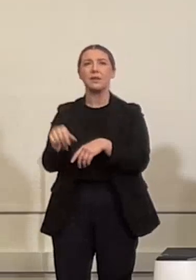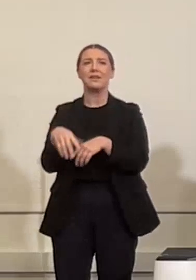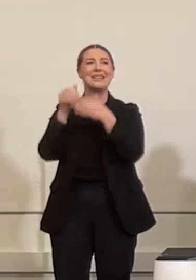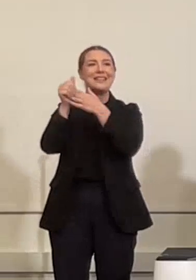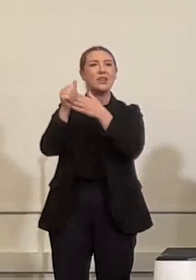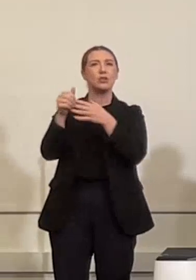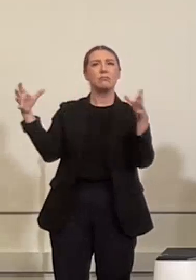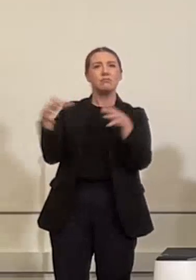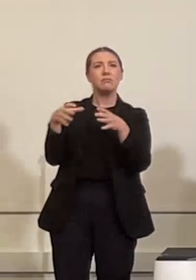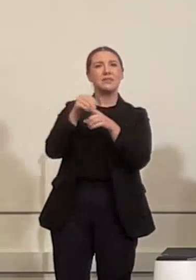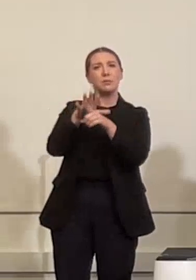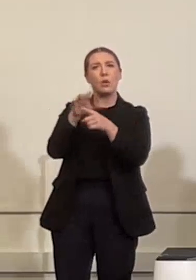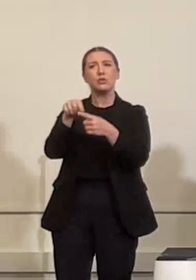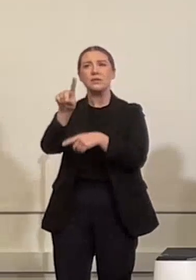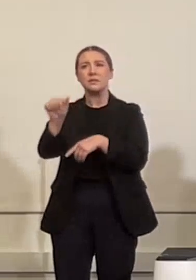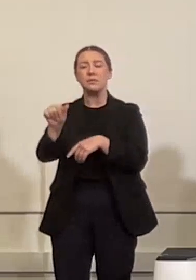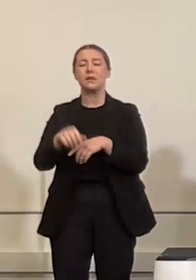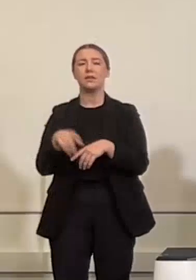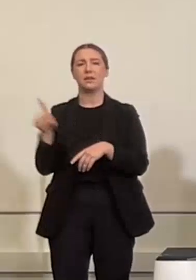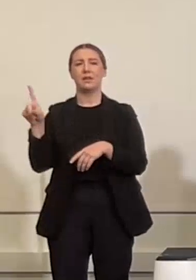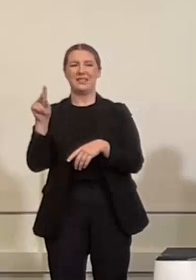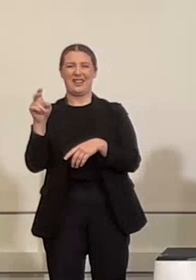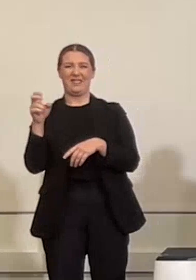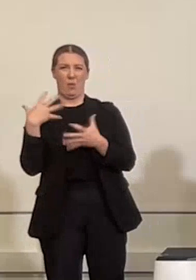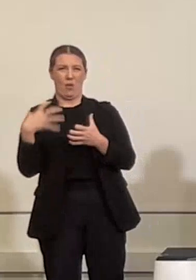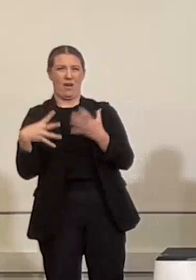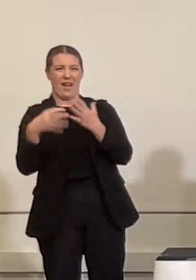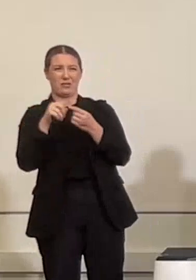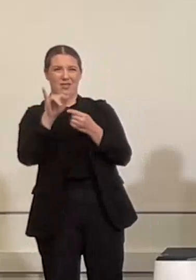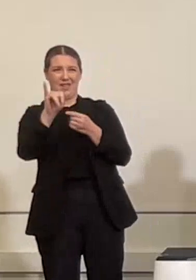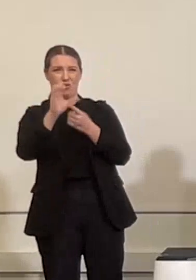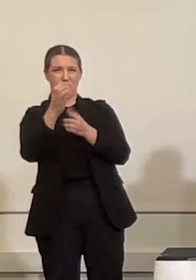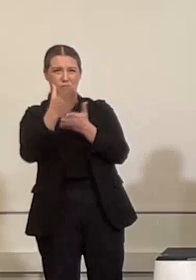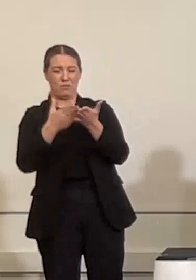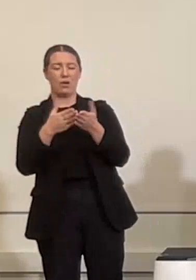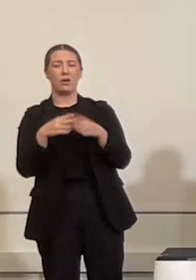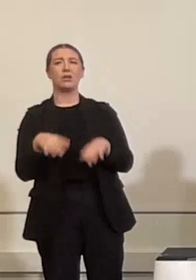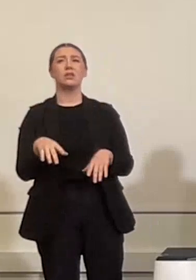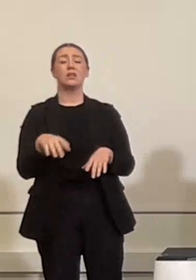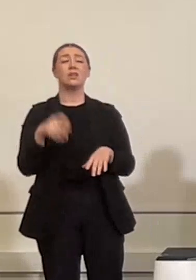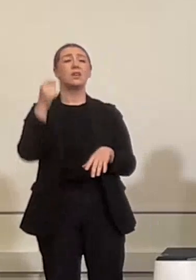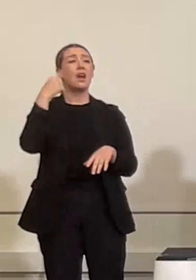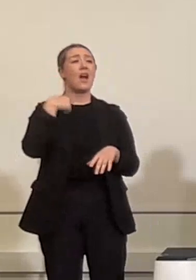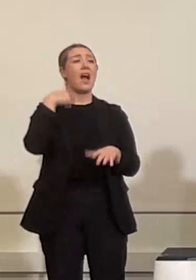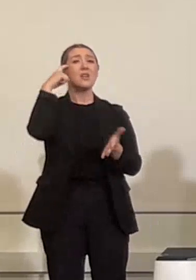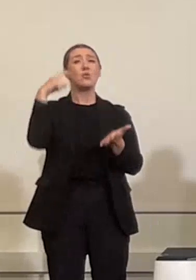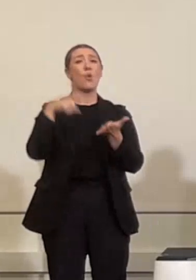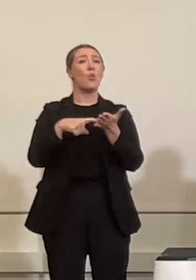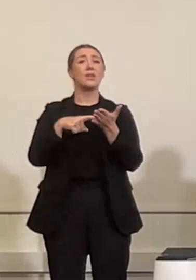Yeah, I would like to add to the culture thing. I think when I noticed it was getting better, I I visit